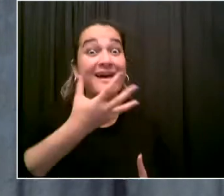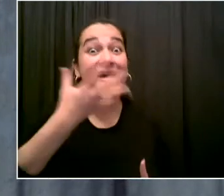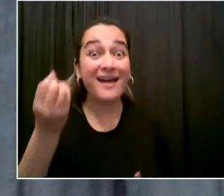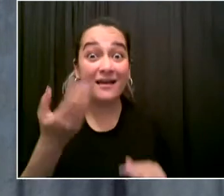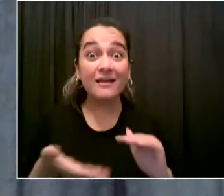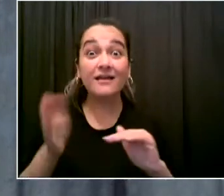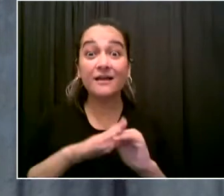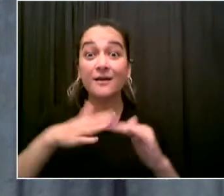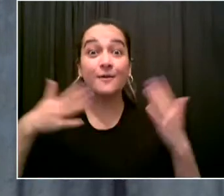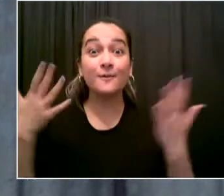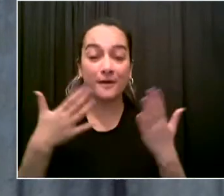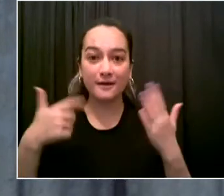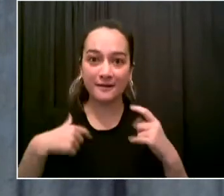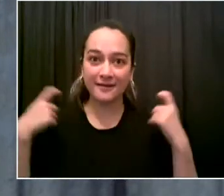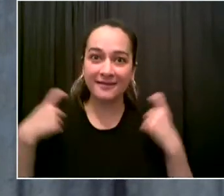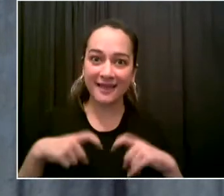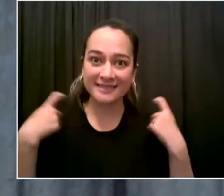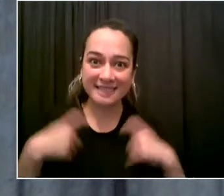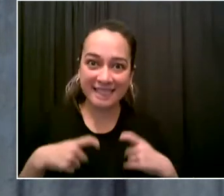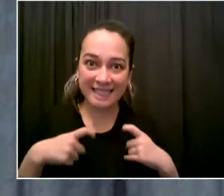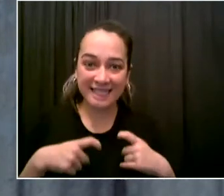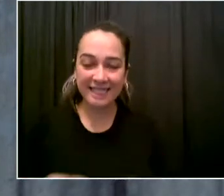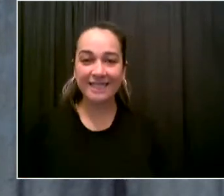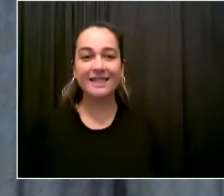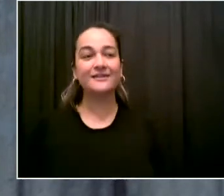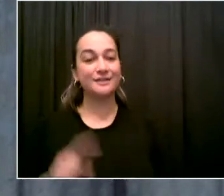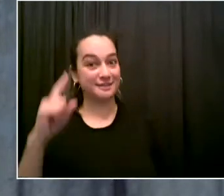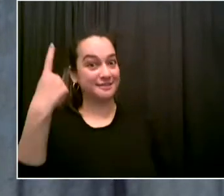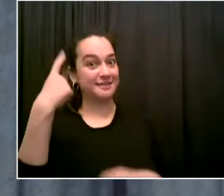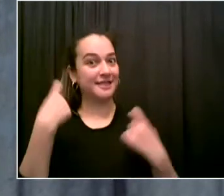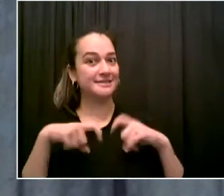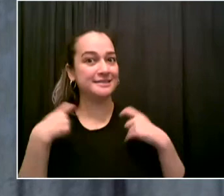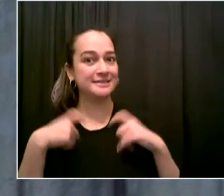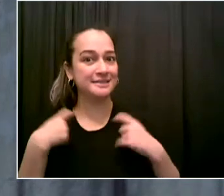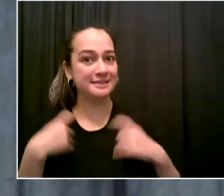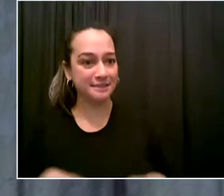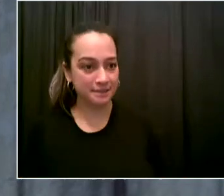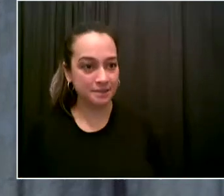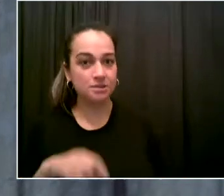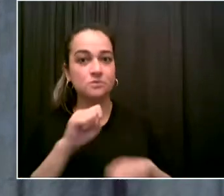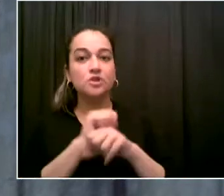WANOM D ANFIRST LATINA TO LEAD THE DEPARTMENT